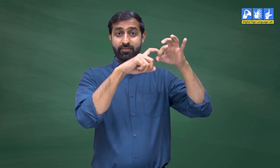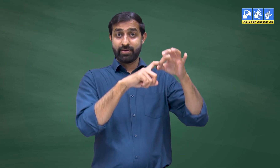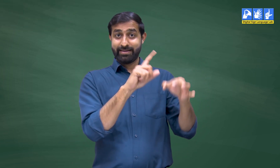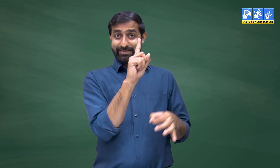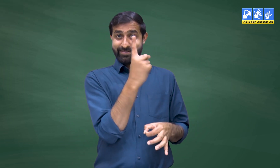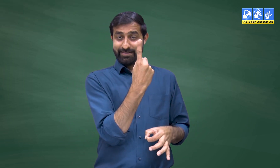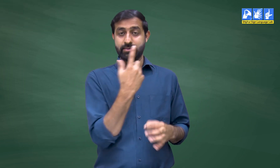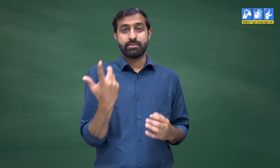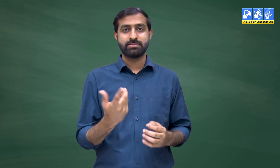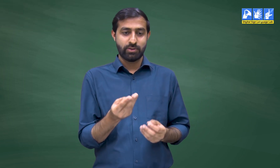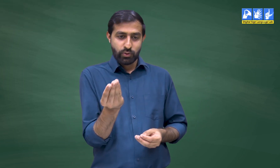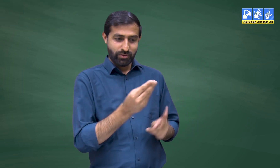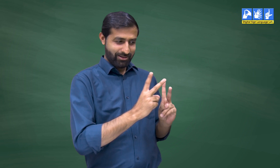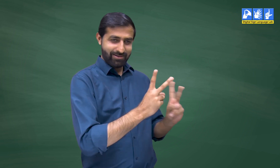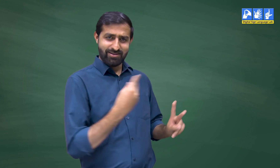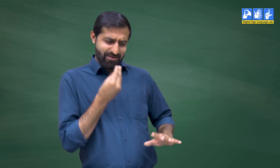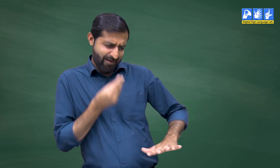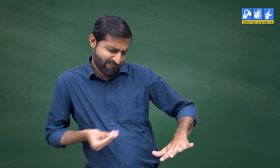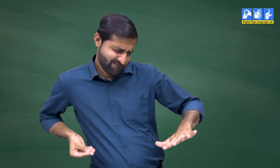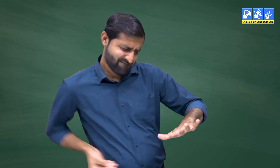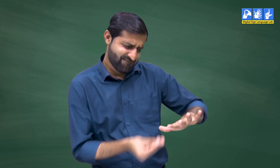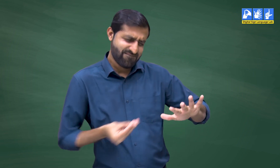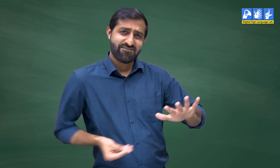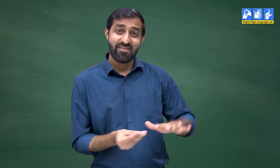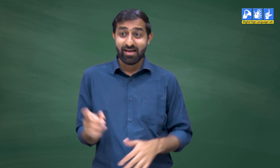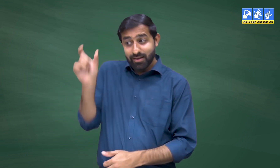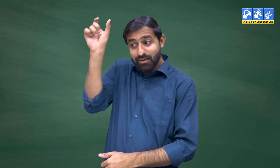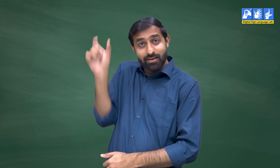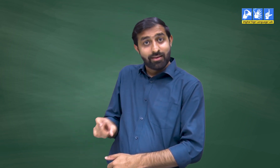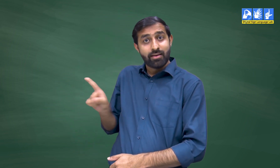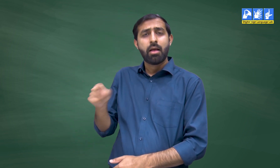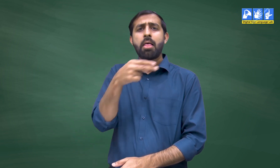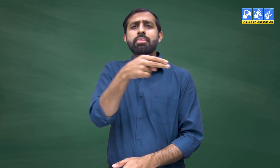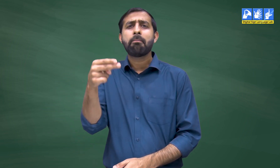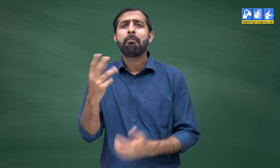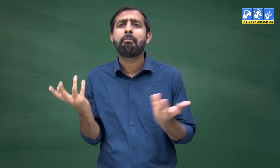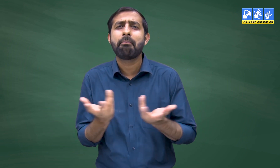Question 1: Who would feed Tricki all sorts of food?